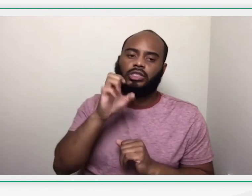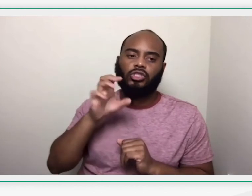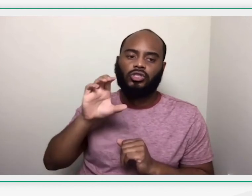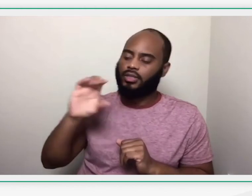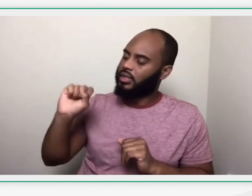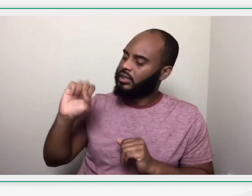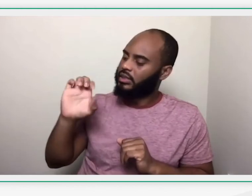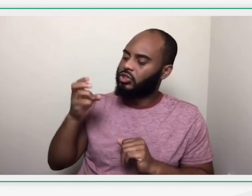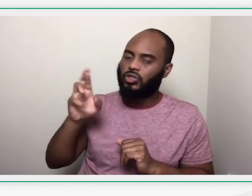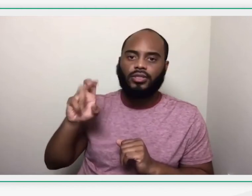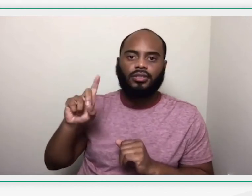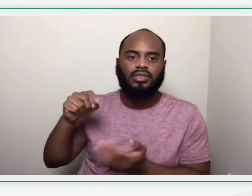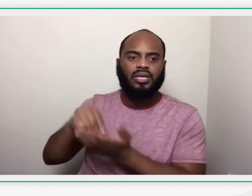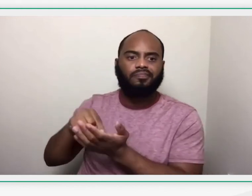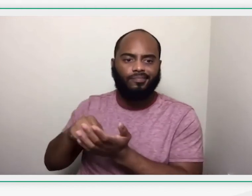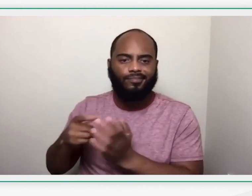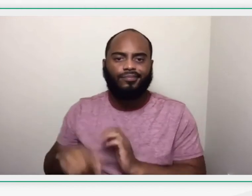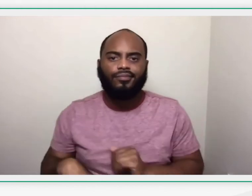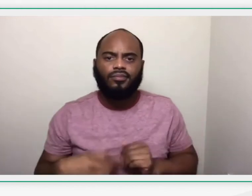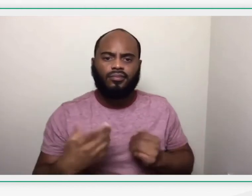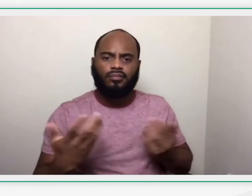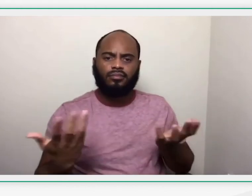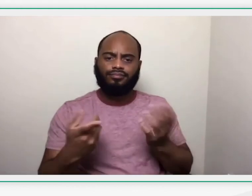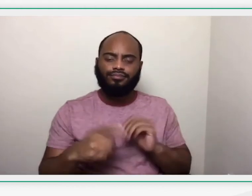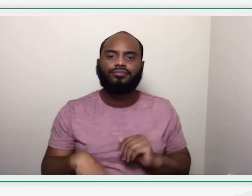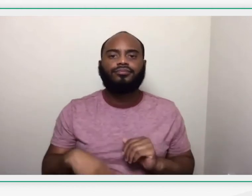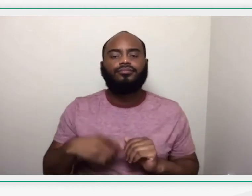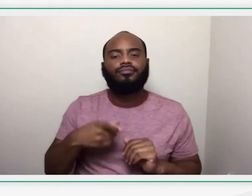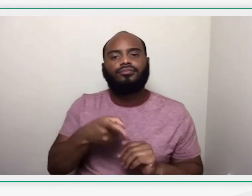This slide talks about secured debt. And I'll give you some examples of that.